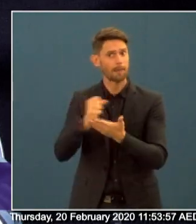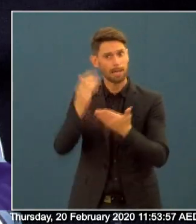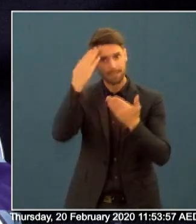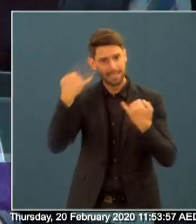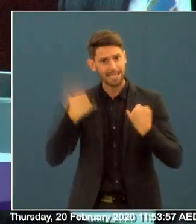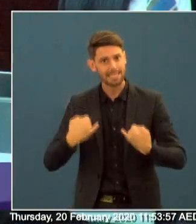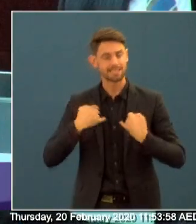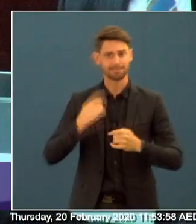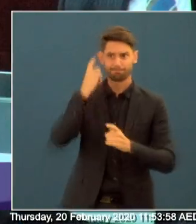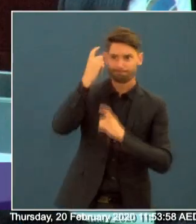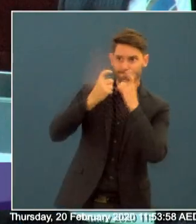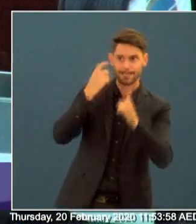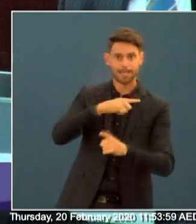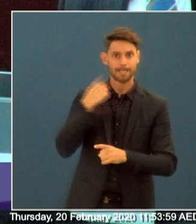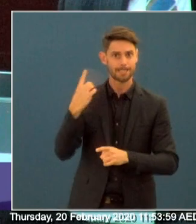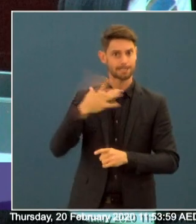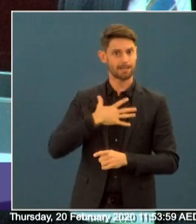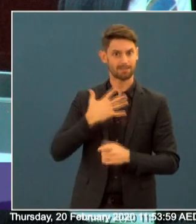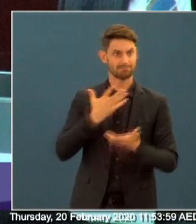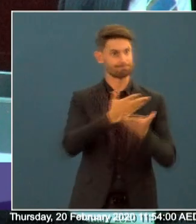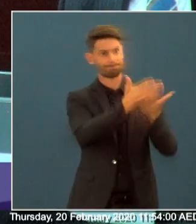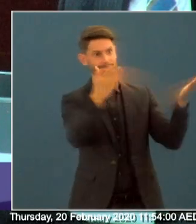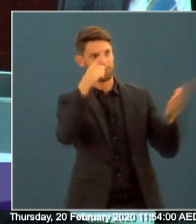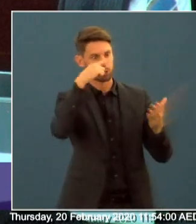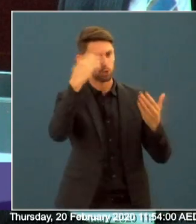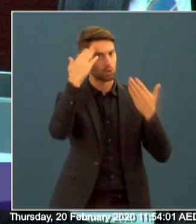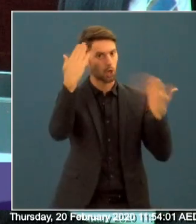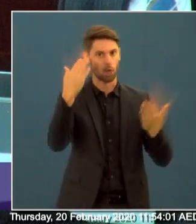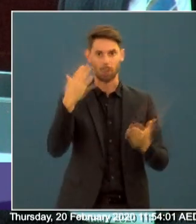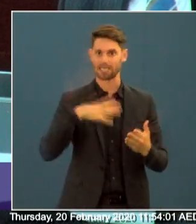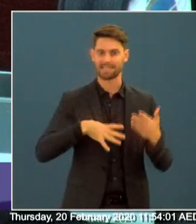Would it be fair to say that an issue of this nature